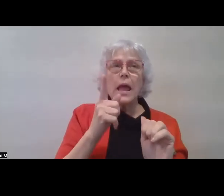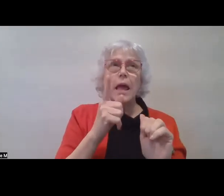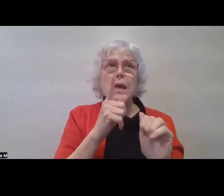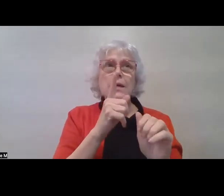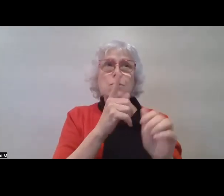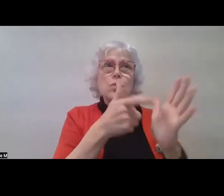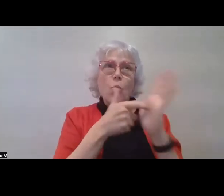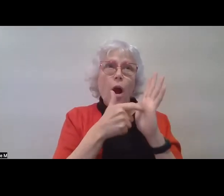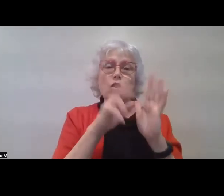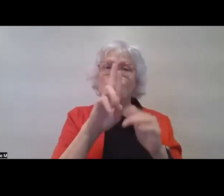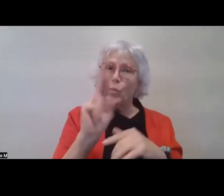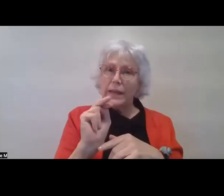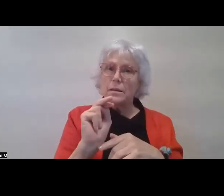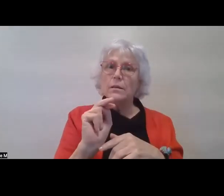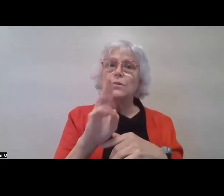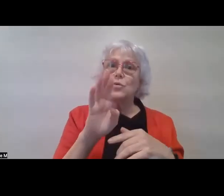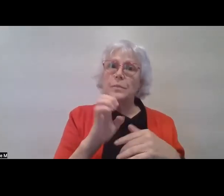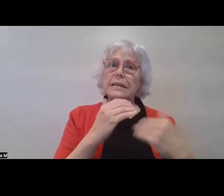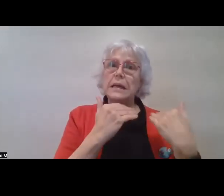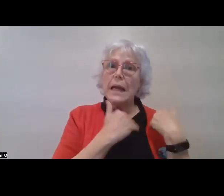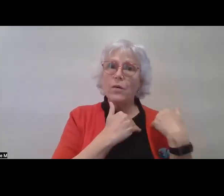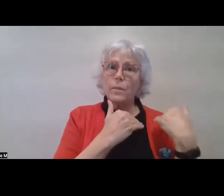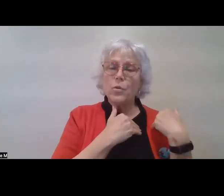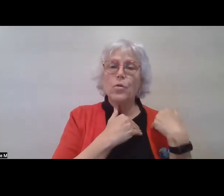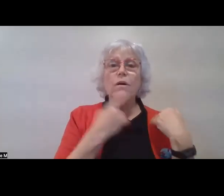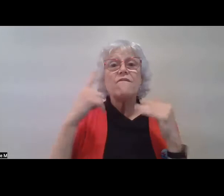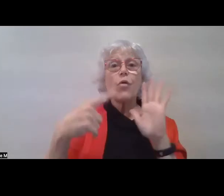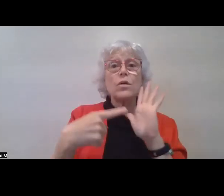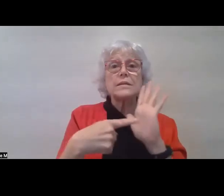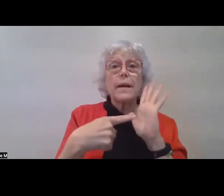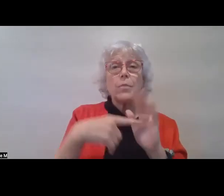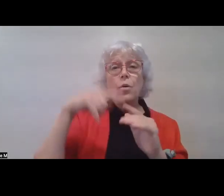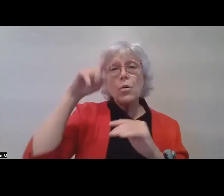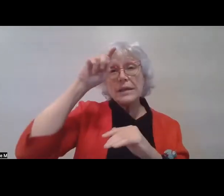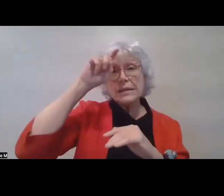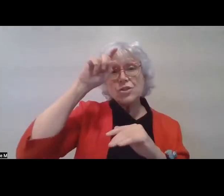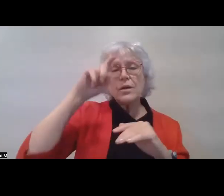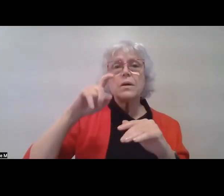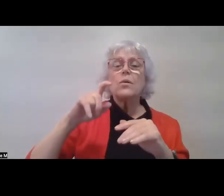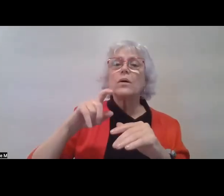Egypt, for example, China invests heavily in their country, and the